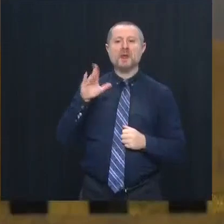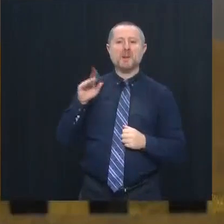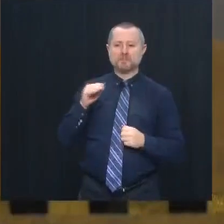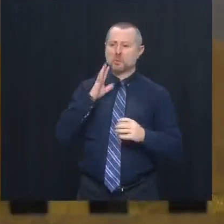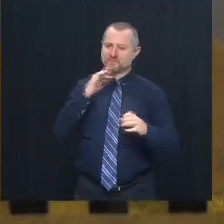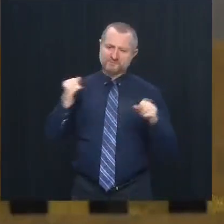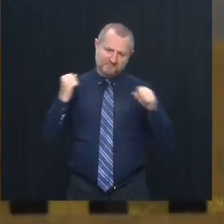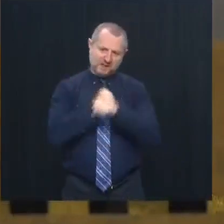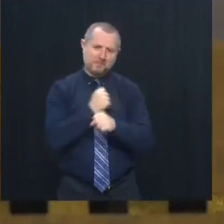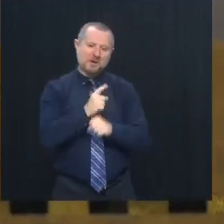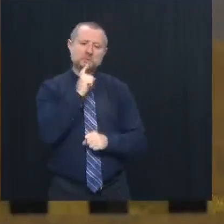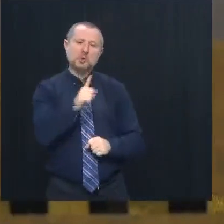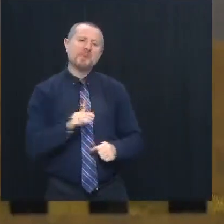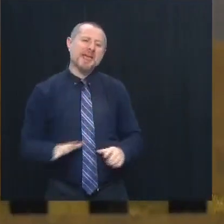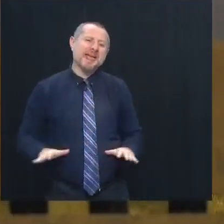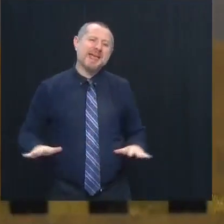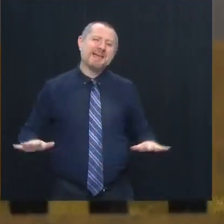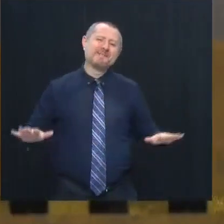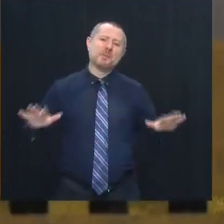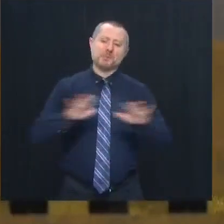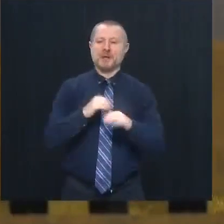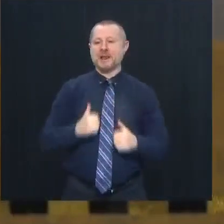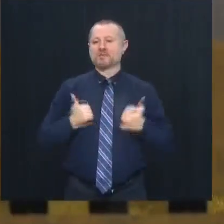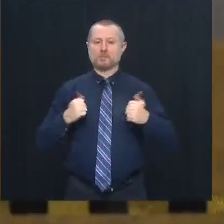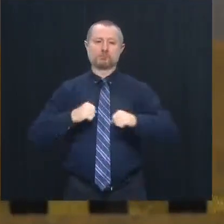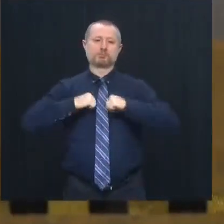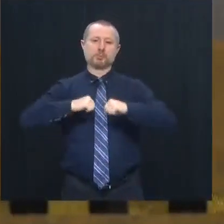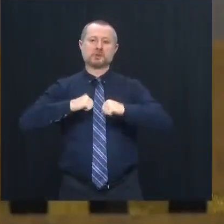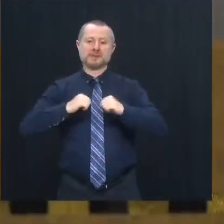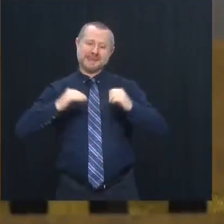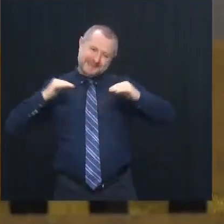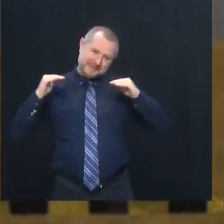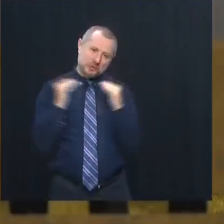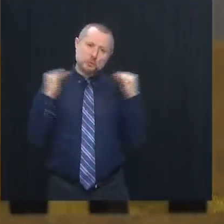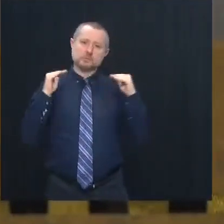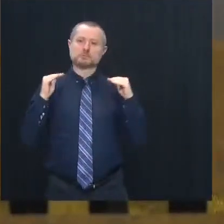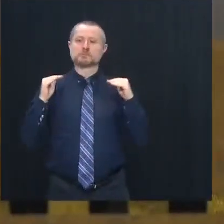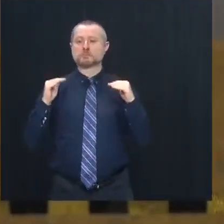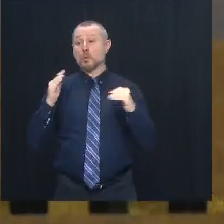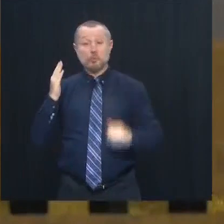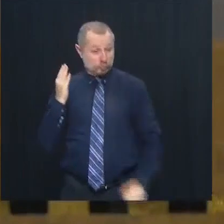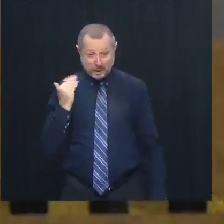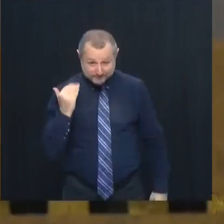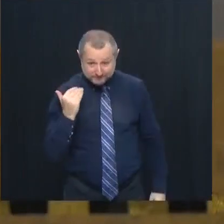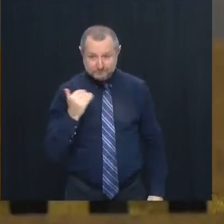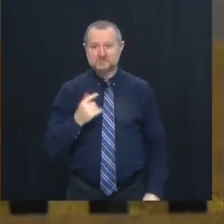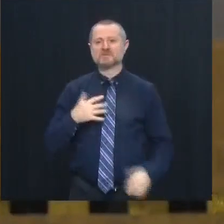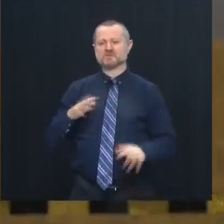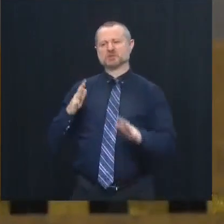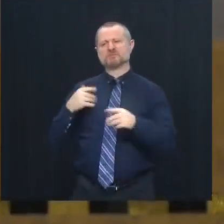WITH THE URBAN LEAGUE AND MARK MR. MOREAL, THE NAACP, HAZEL DUKES AND DEREK JOHNSON WE WILL FIGHT